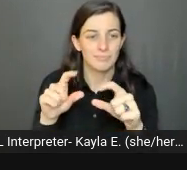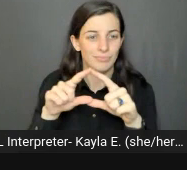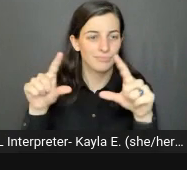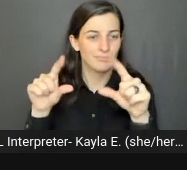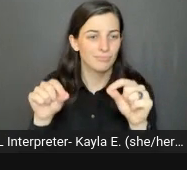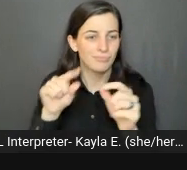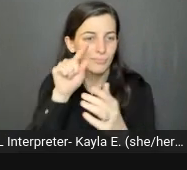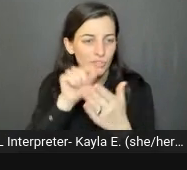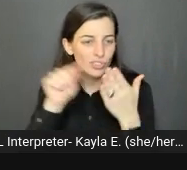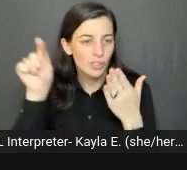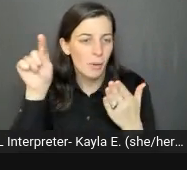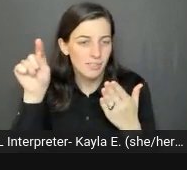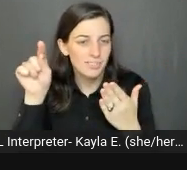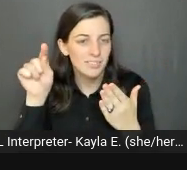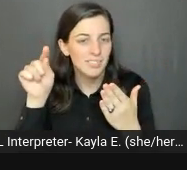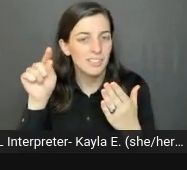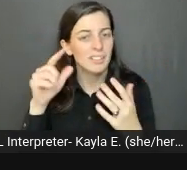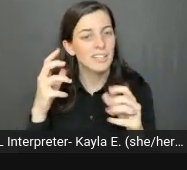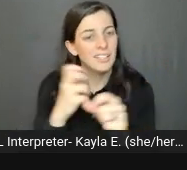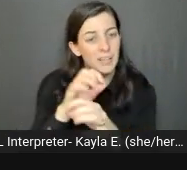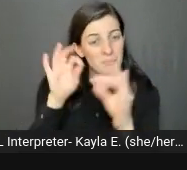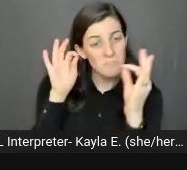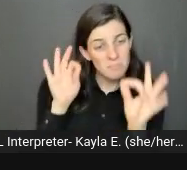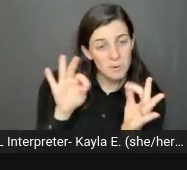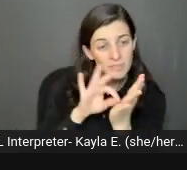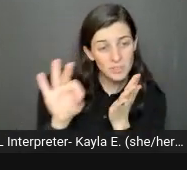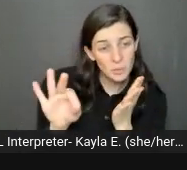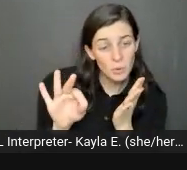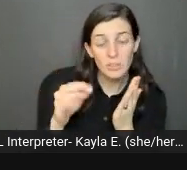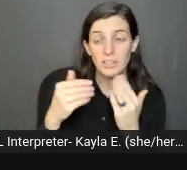We can have perfect scores and have a completely inaccessible website.